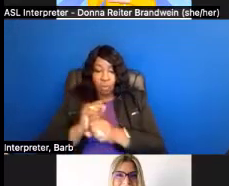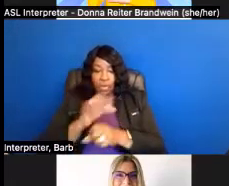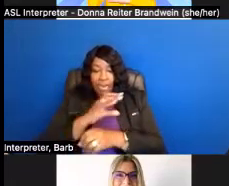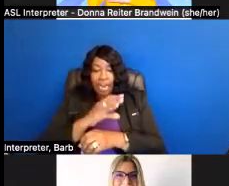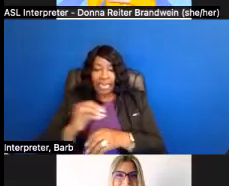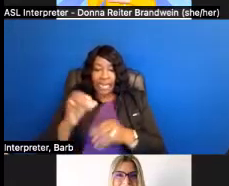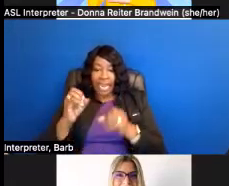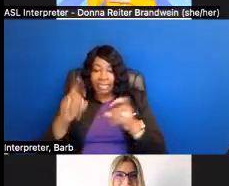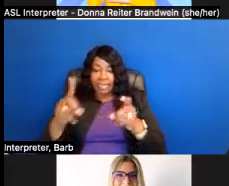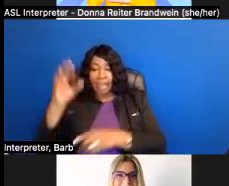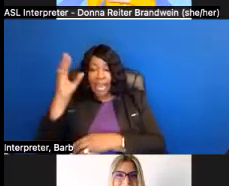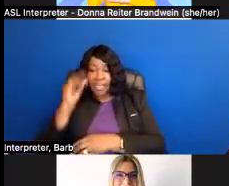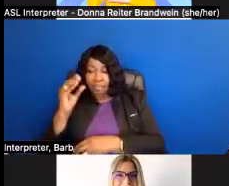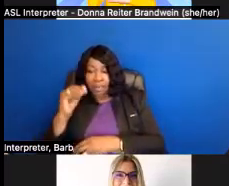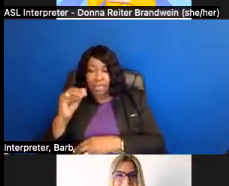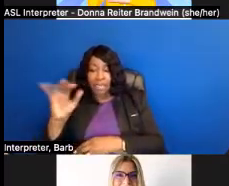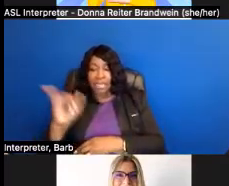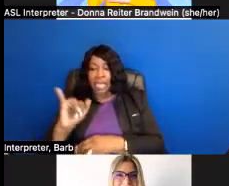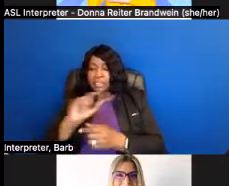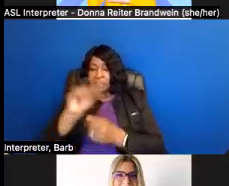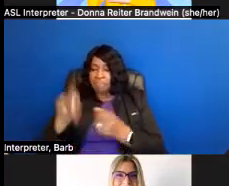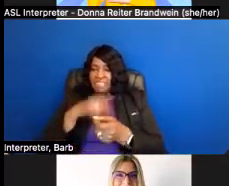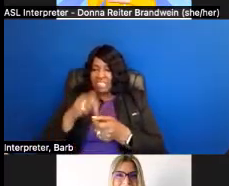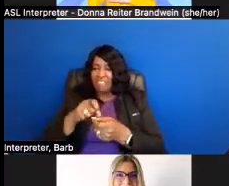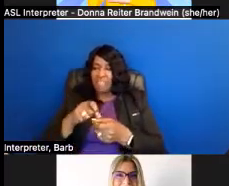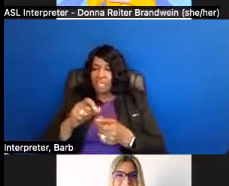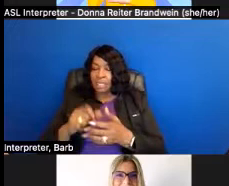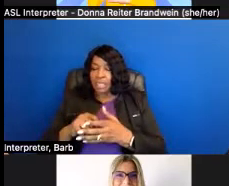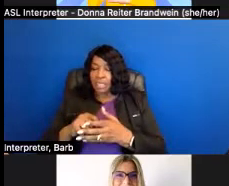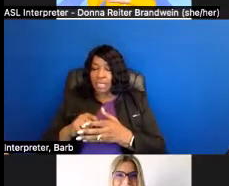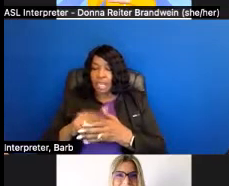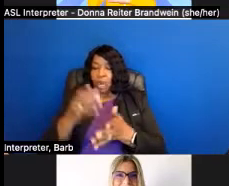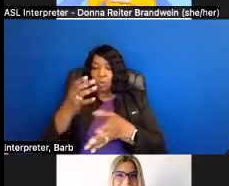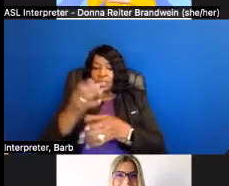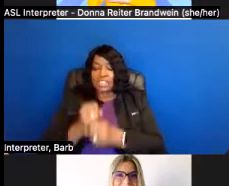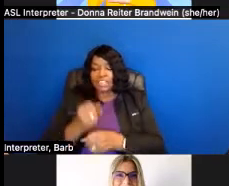Specifically receiving resources or tools